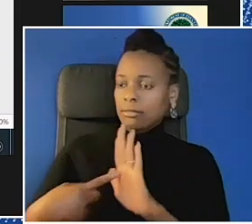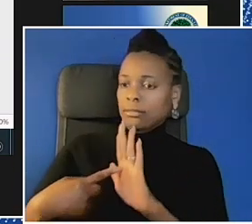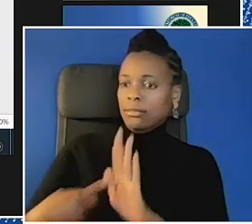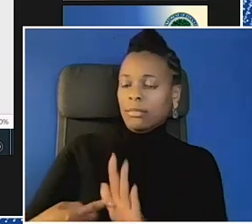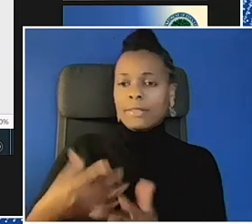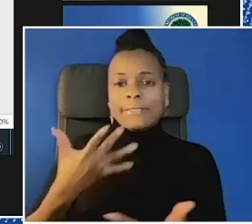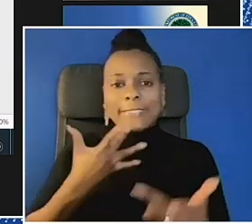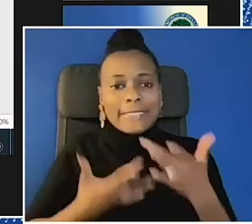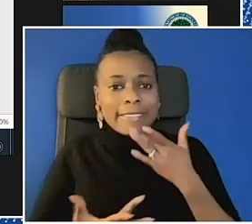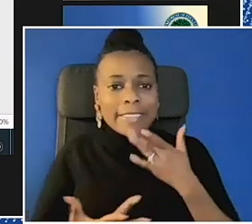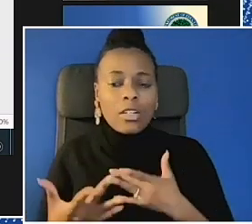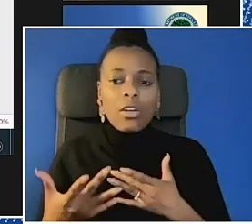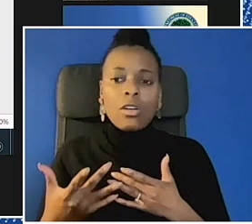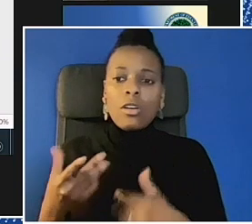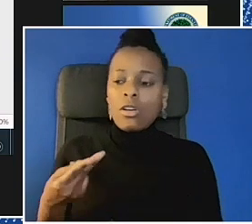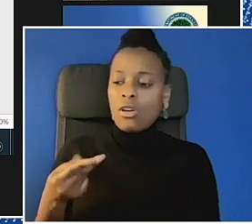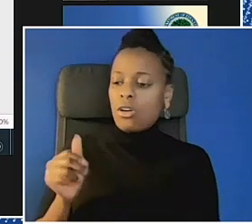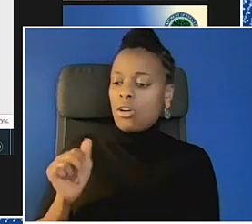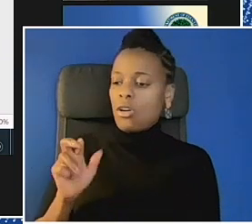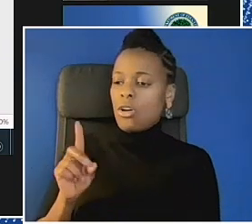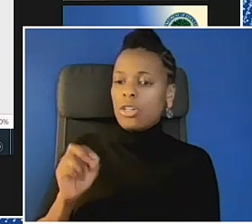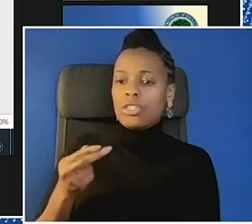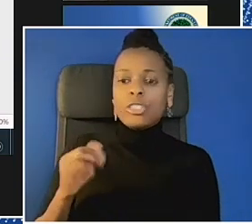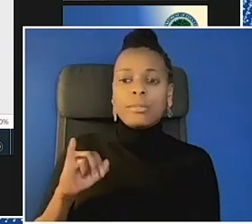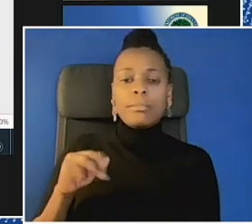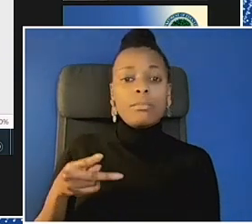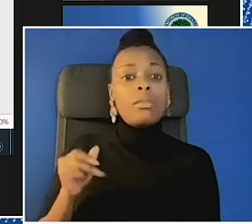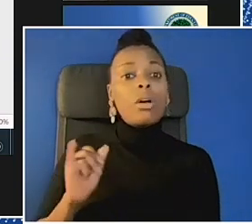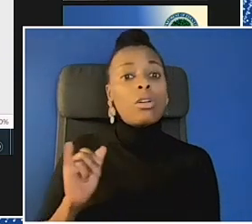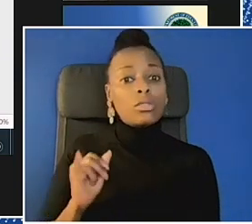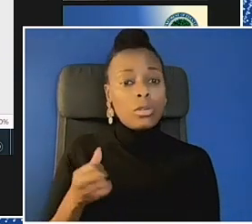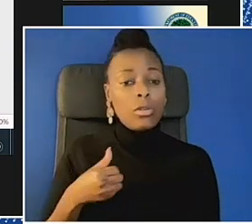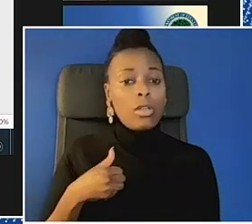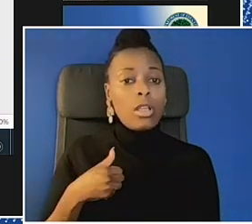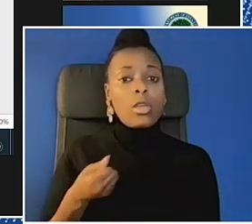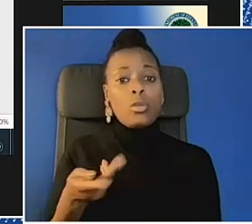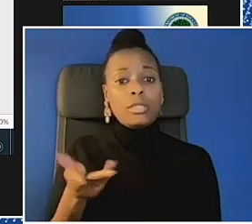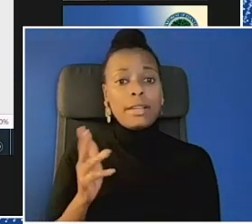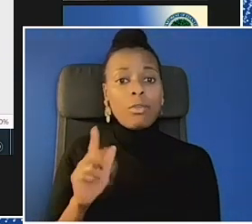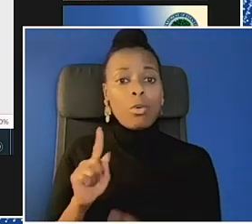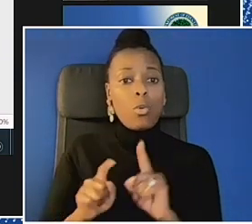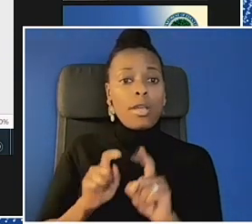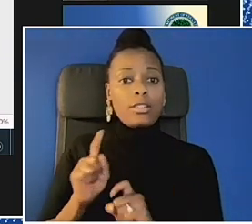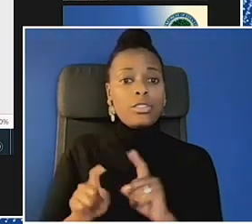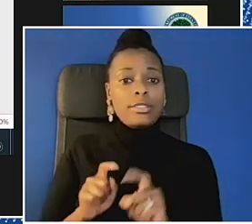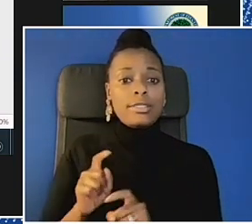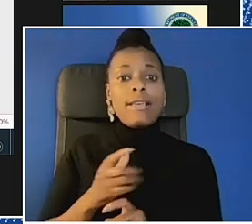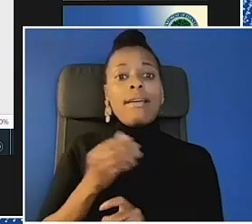There were also several suggestions. Excuse me. There were also several questions and suggestions to add more